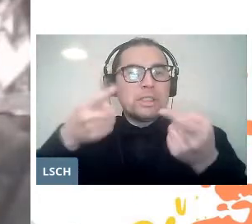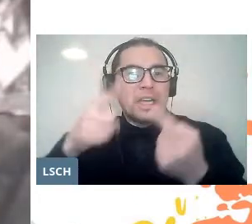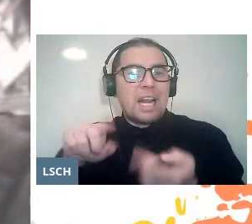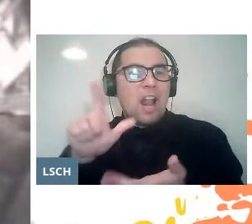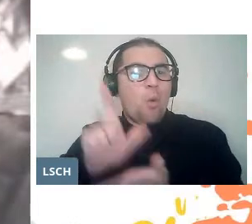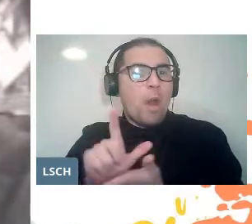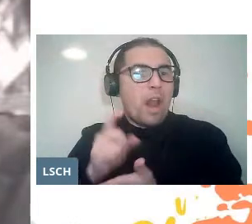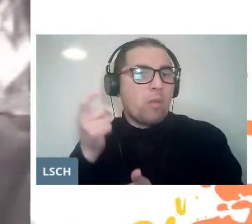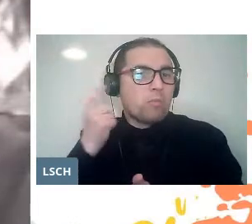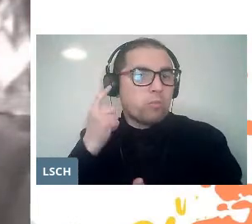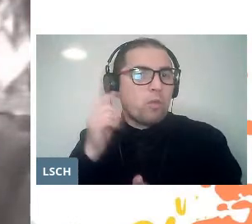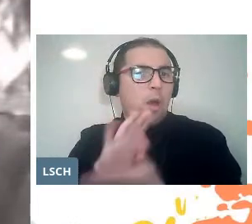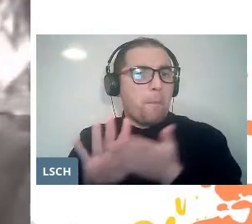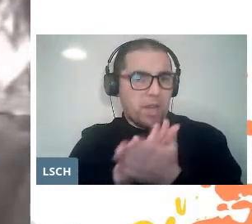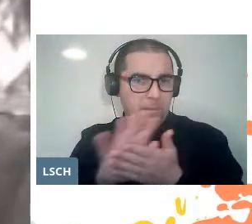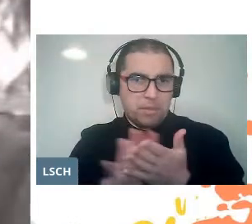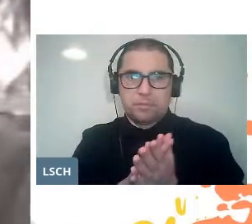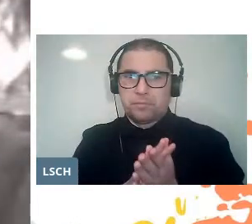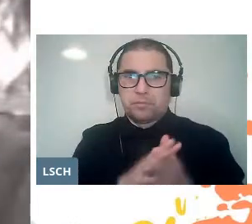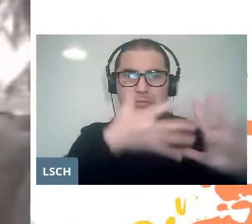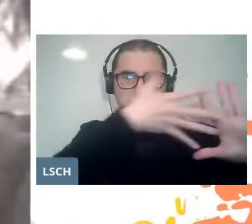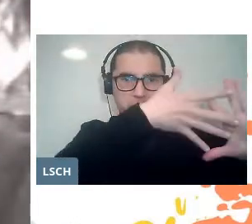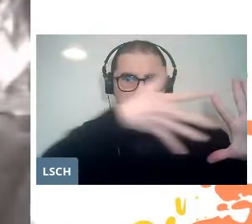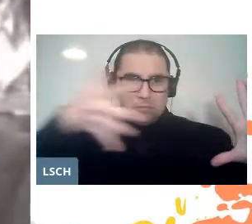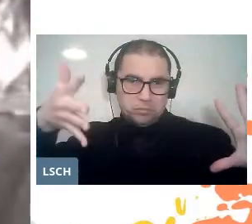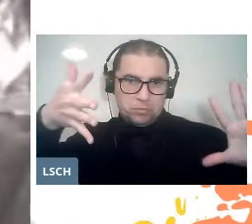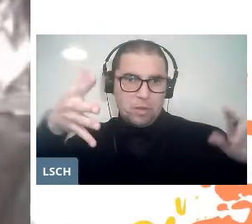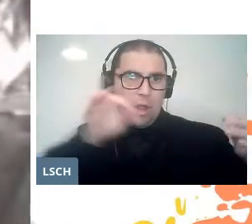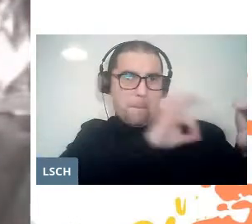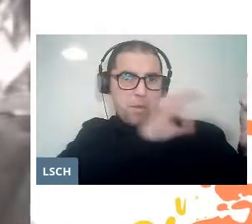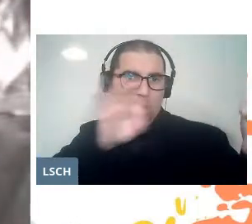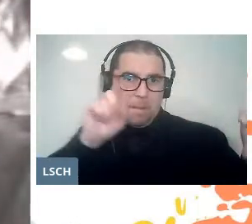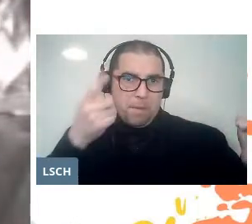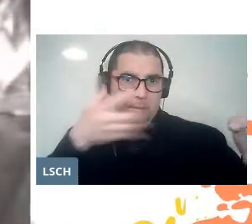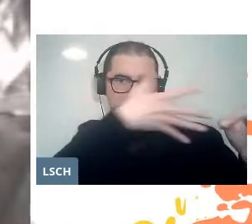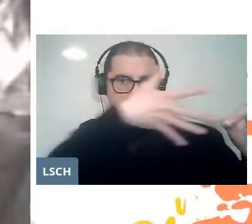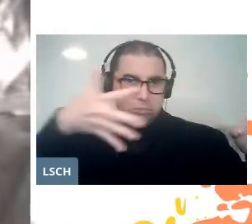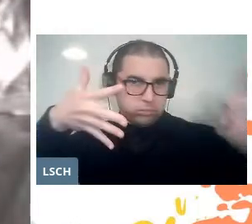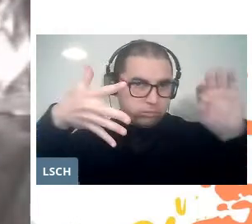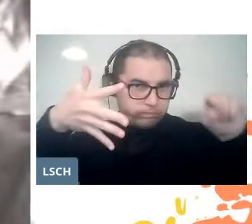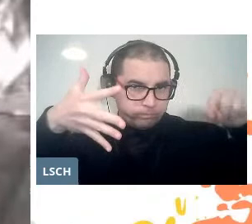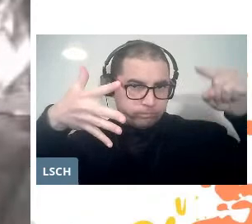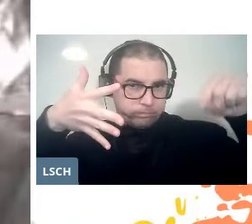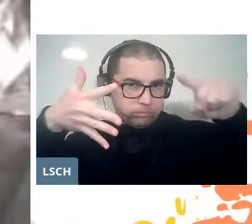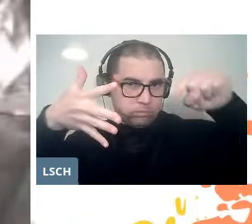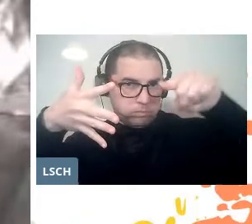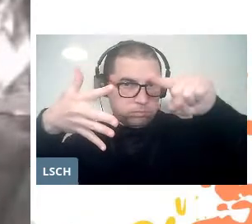that is, a violin first writes an upper line in the orchestra